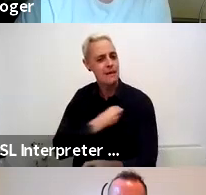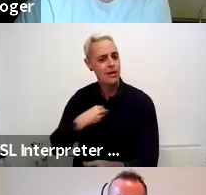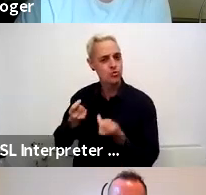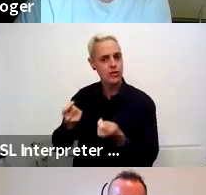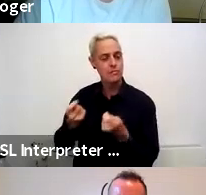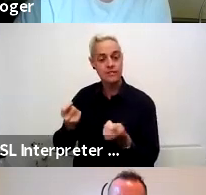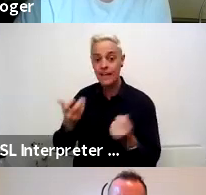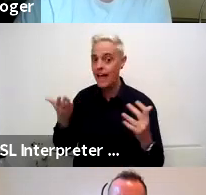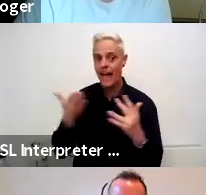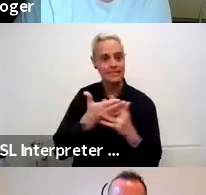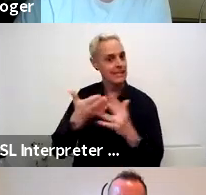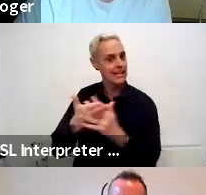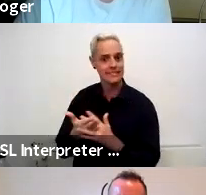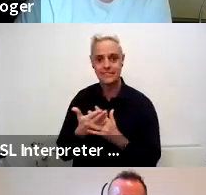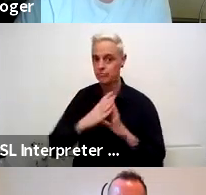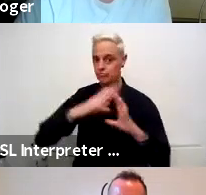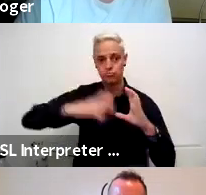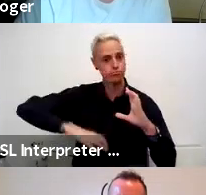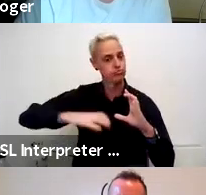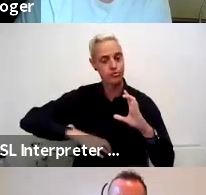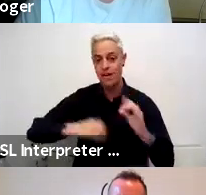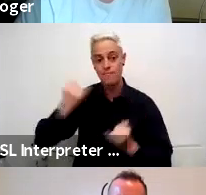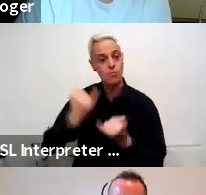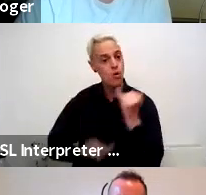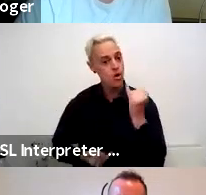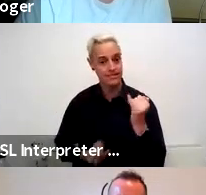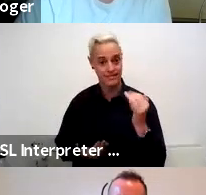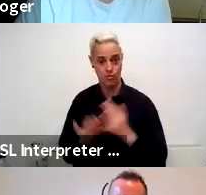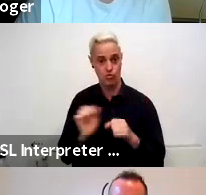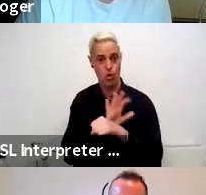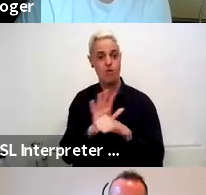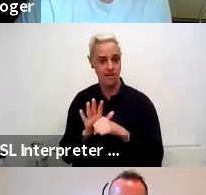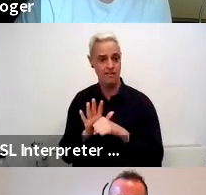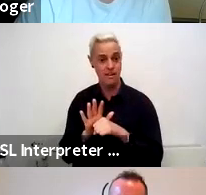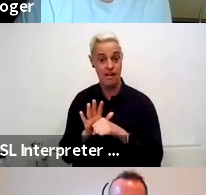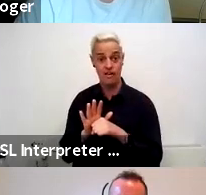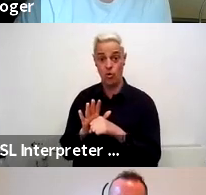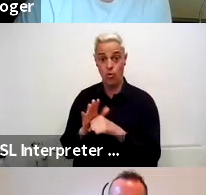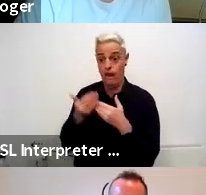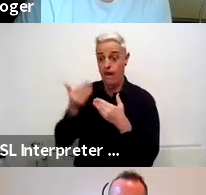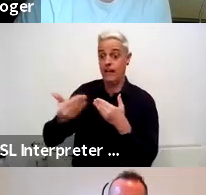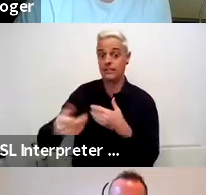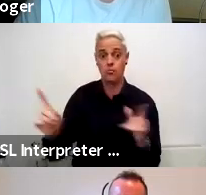in accessing medical treatment that meant that issues have exasperated and got worse and that has been a very big reality.